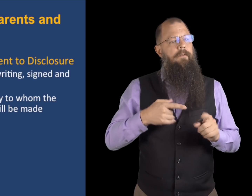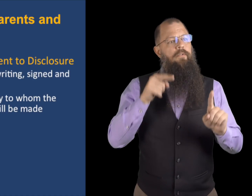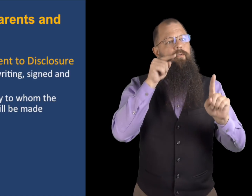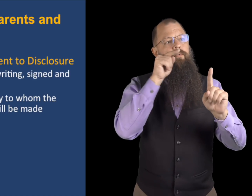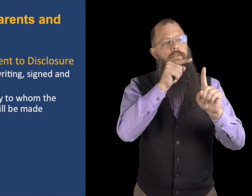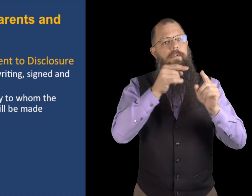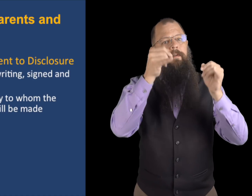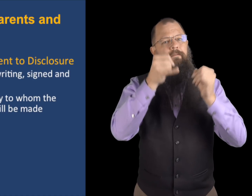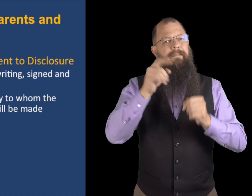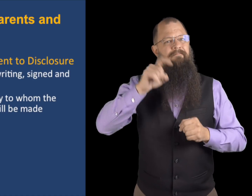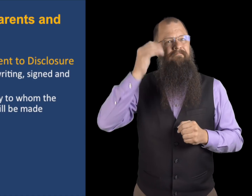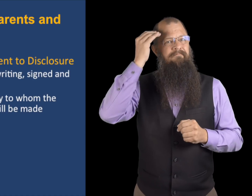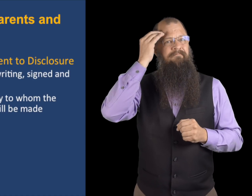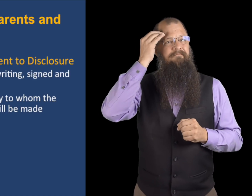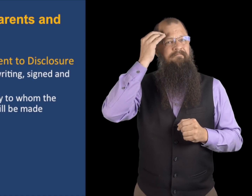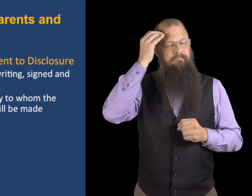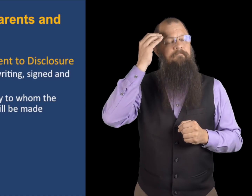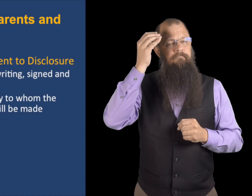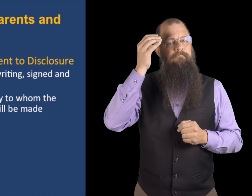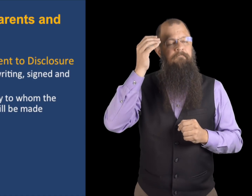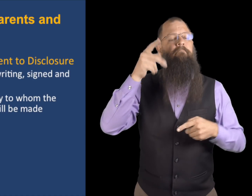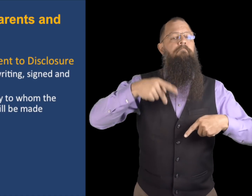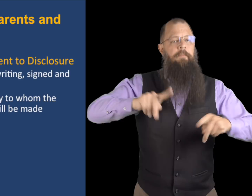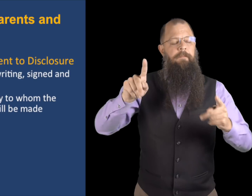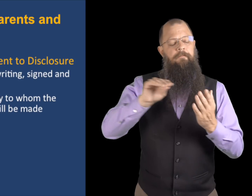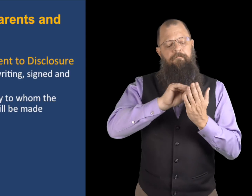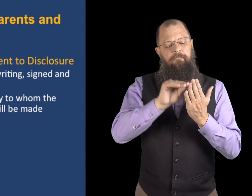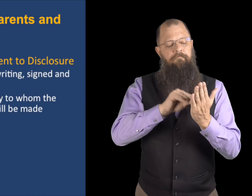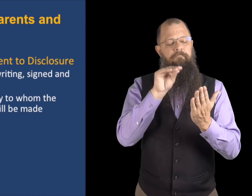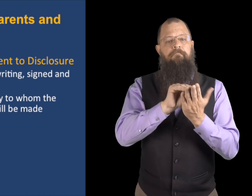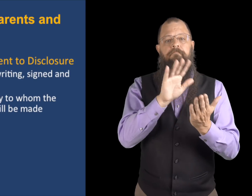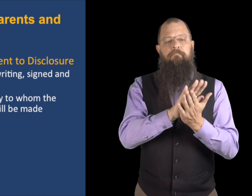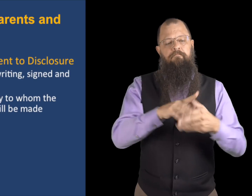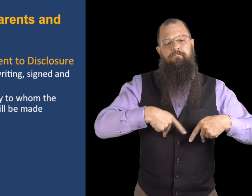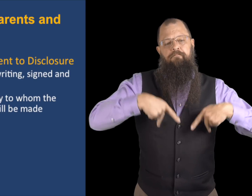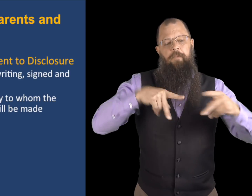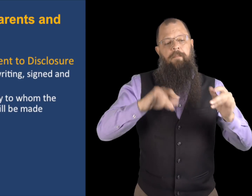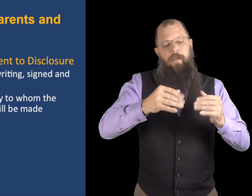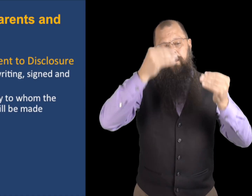that the Personal Identifiable Information is needed to be made aware